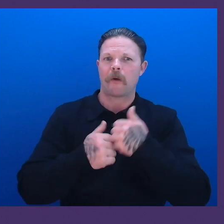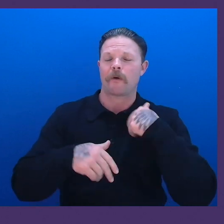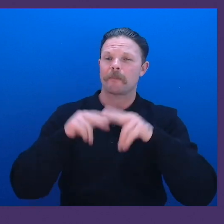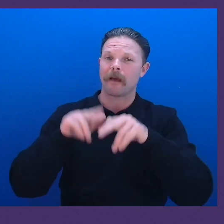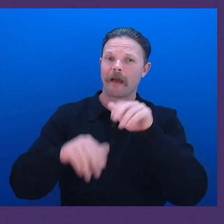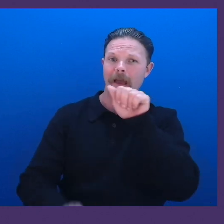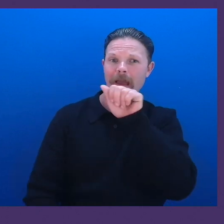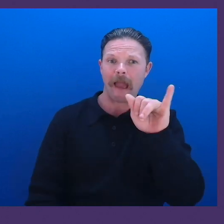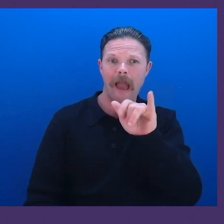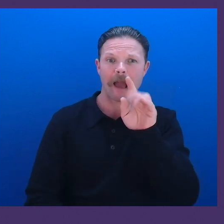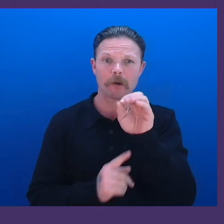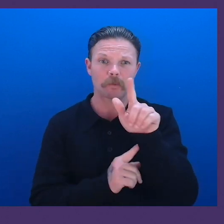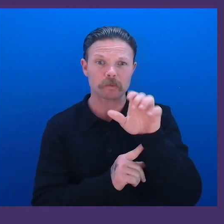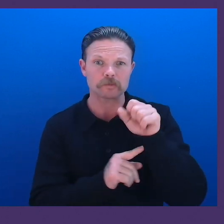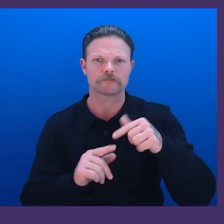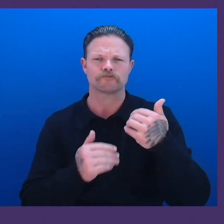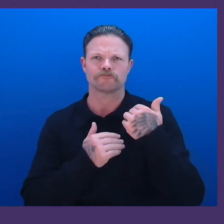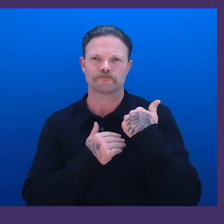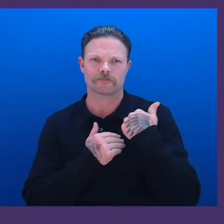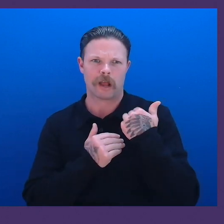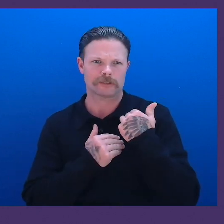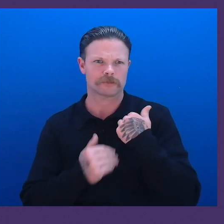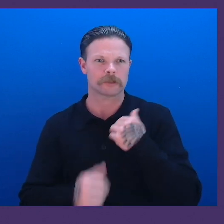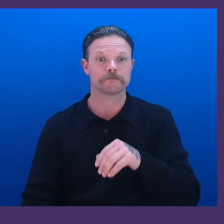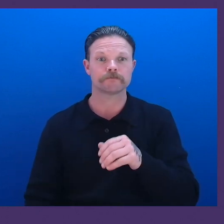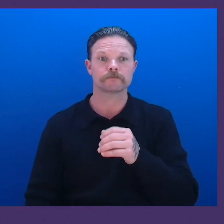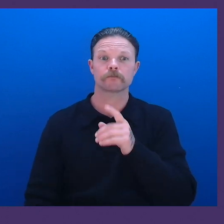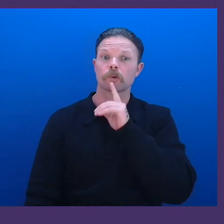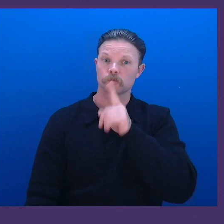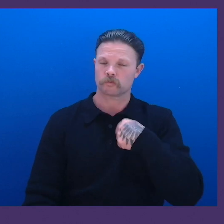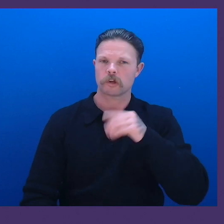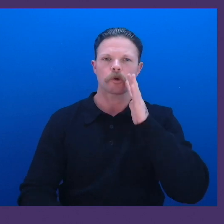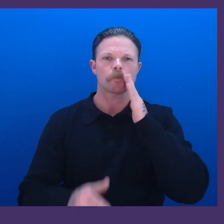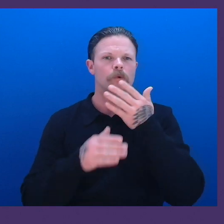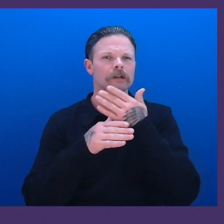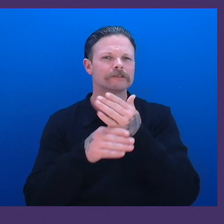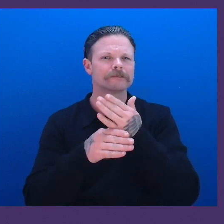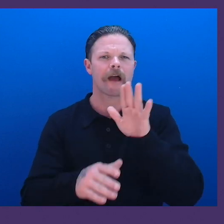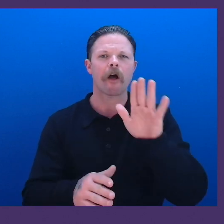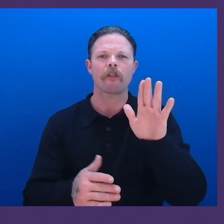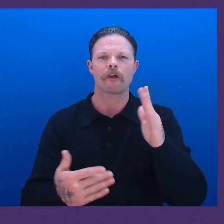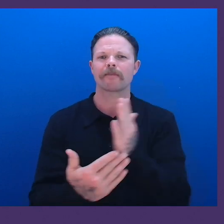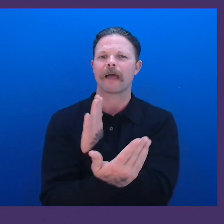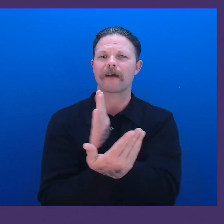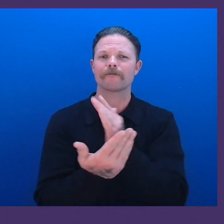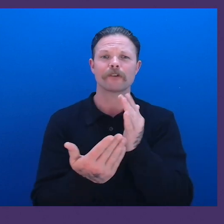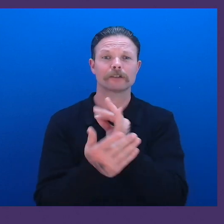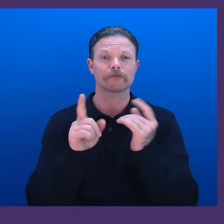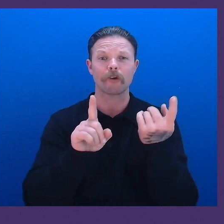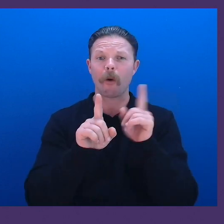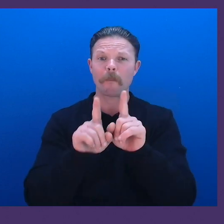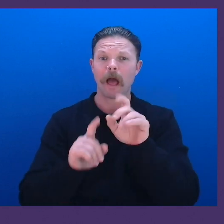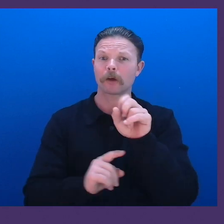to develop different personas for their internal AI system and build tools that empower all their workforce.